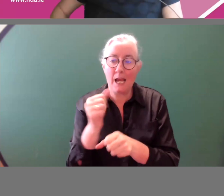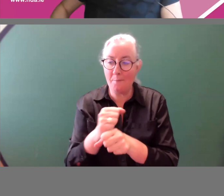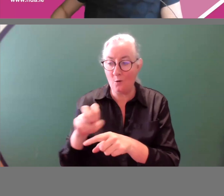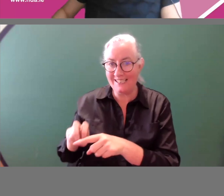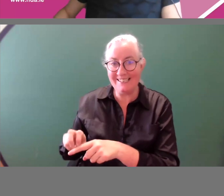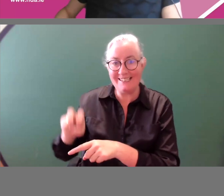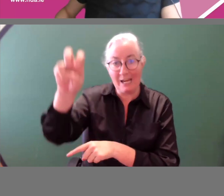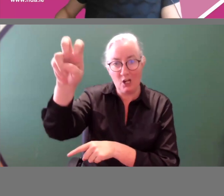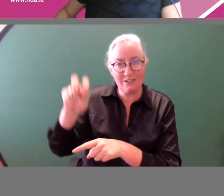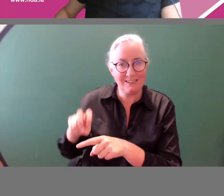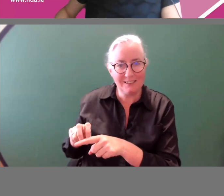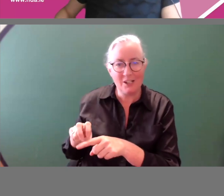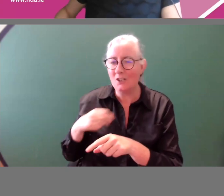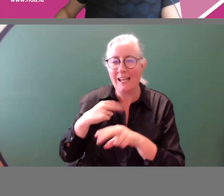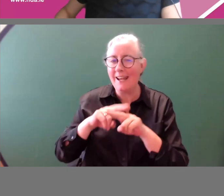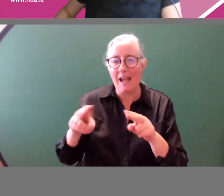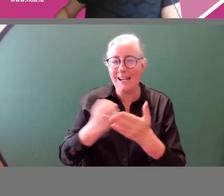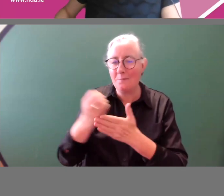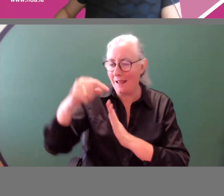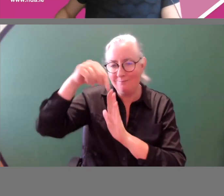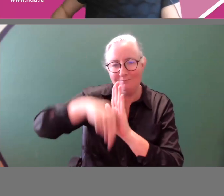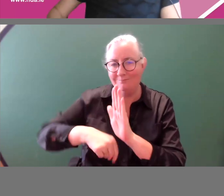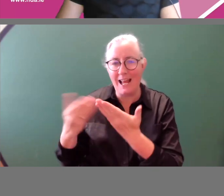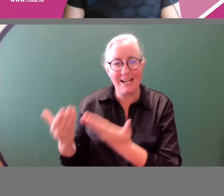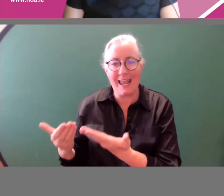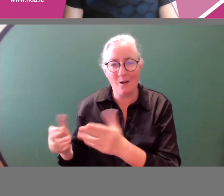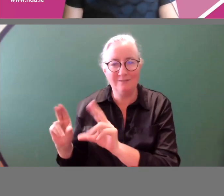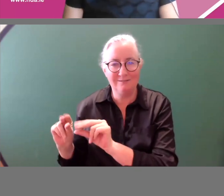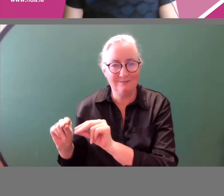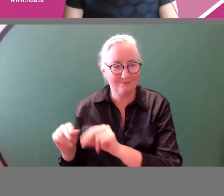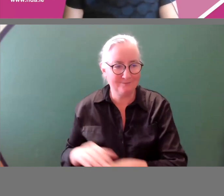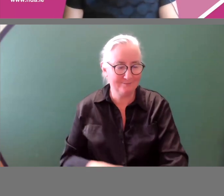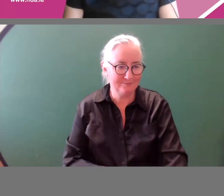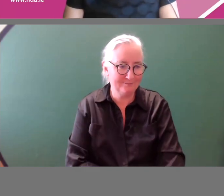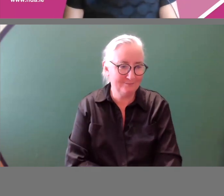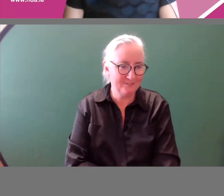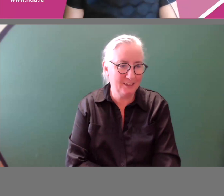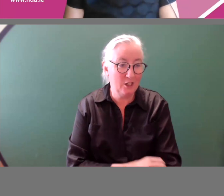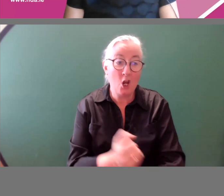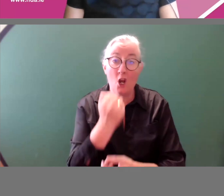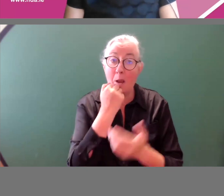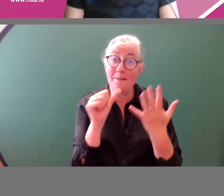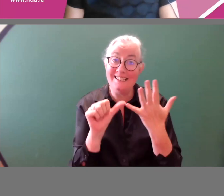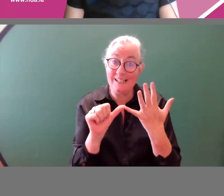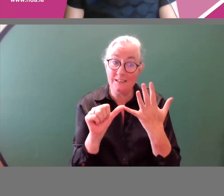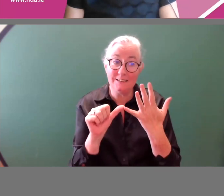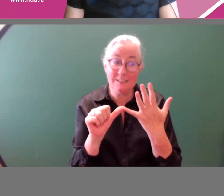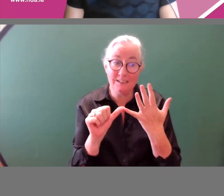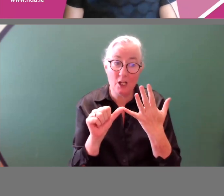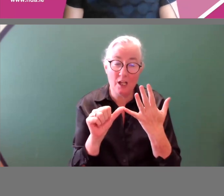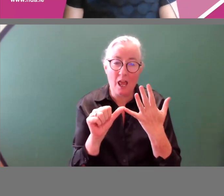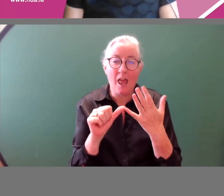not going to dwell on that today. Principle six then is low physical effort. The design